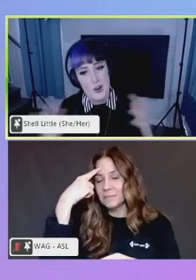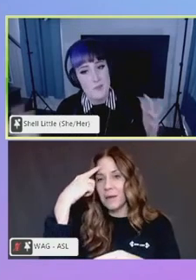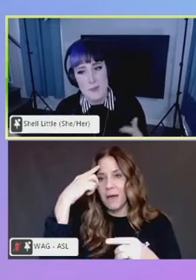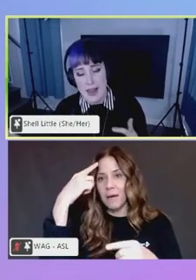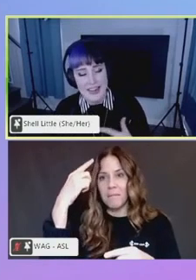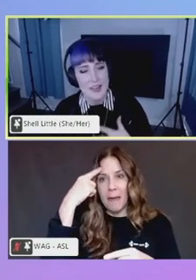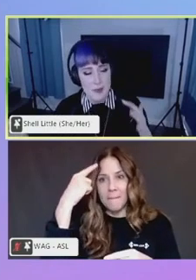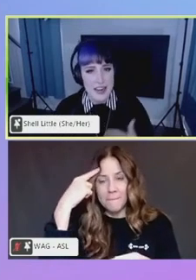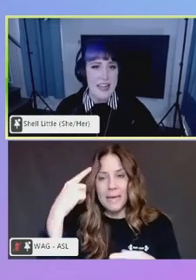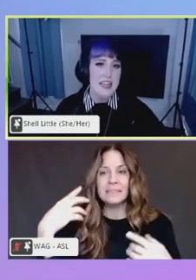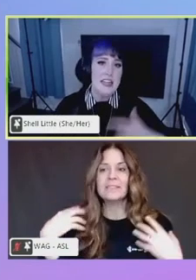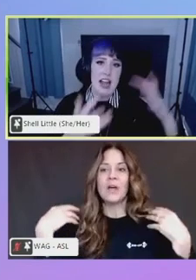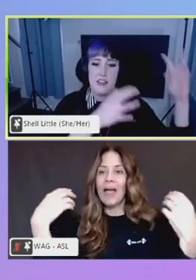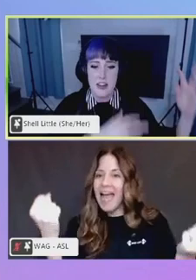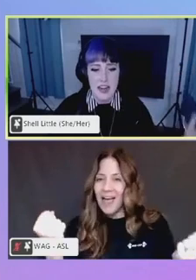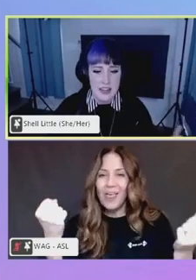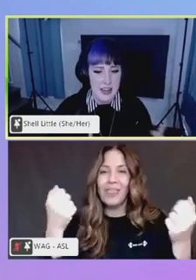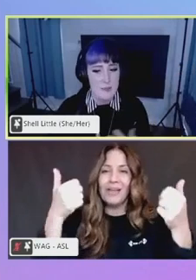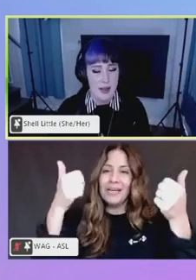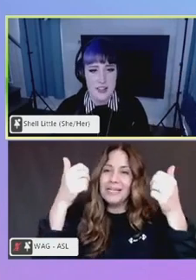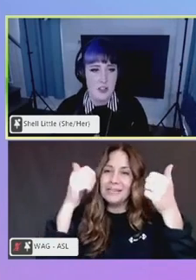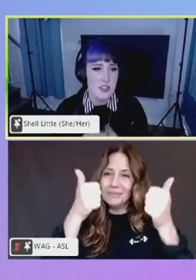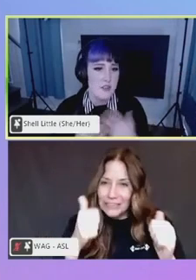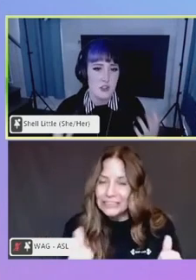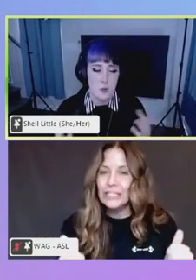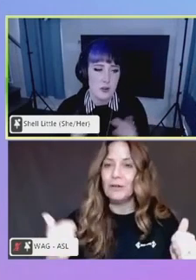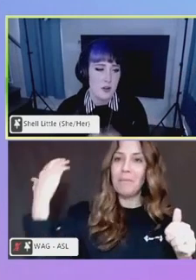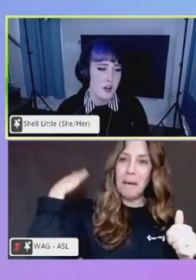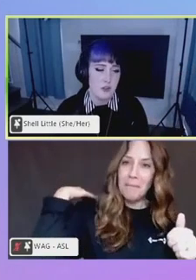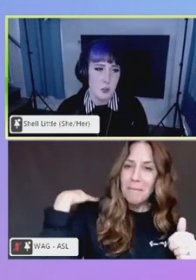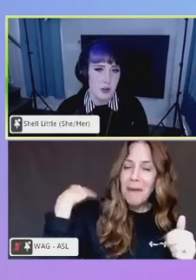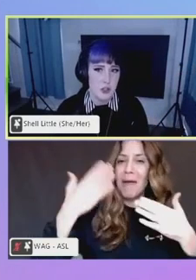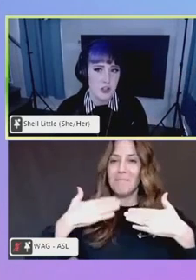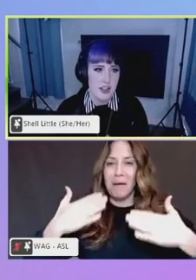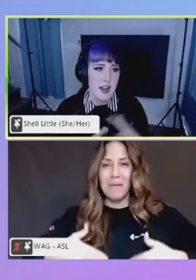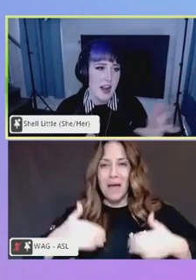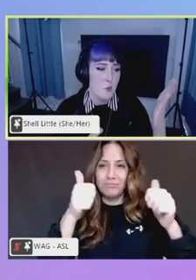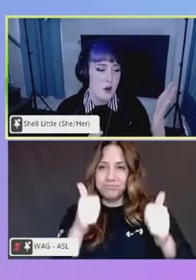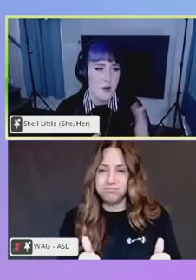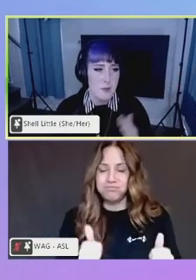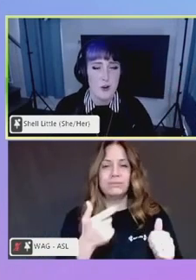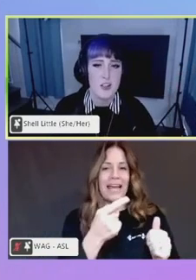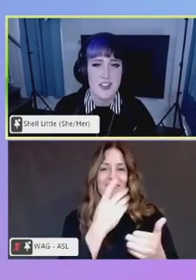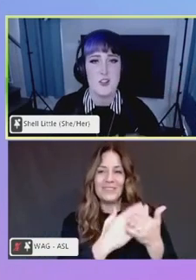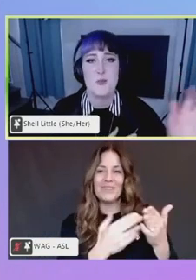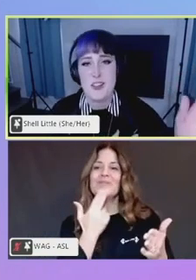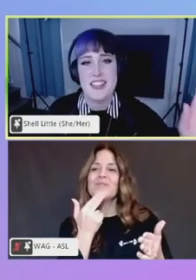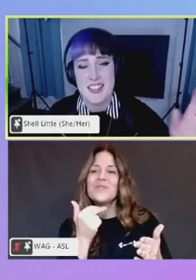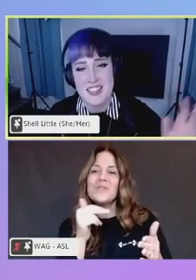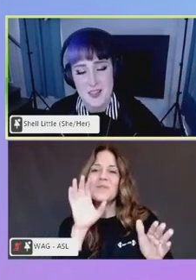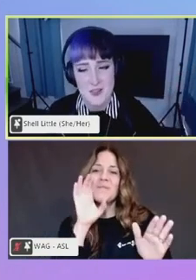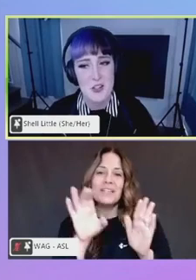did a burnout sabbatical. I took a year off from work. On the screen, I have an assortment of picture of Devon person, Sir Higley and I as my mental health